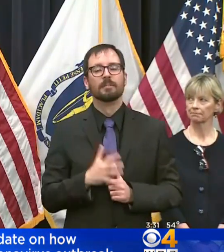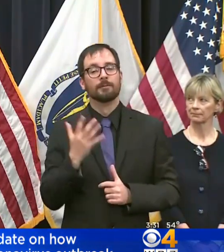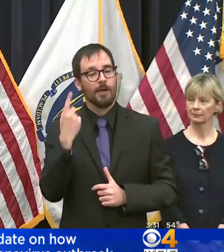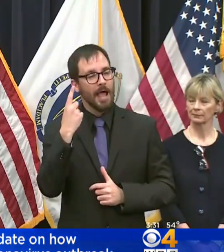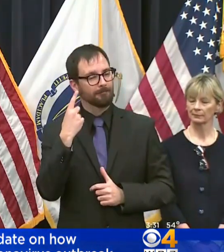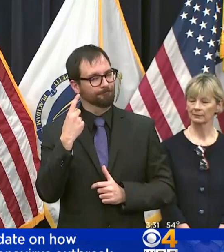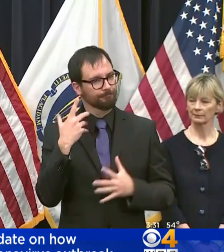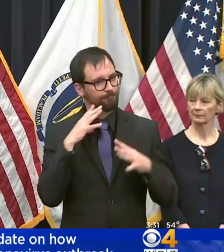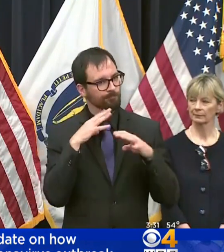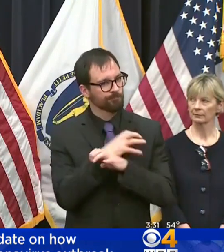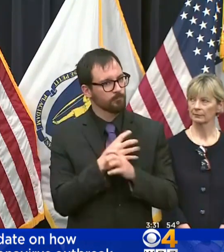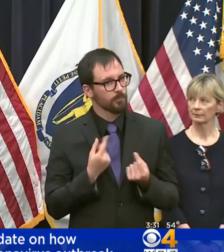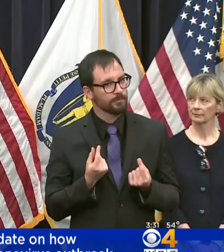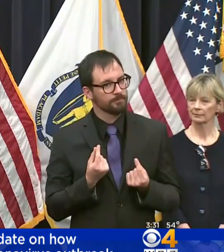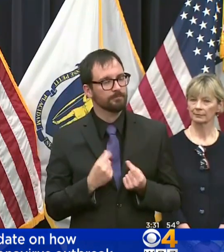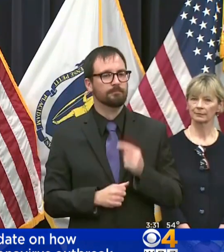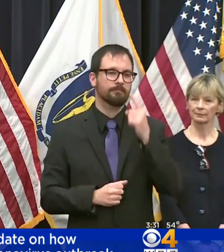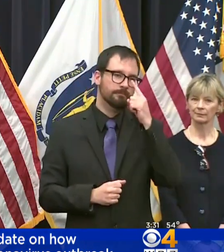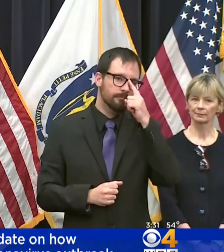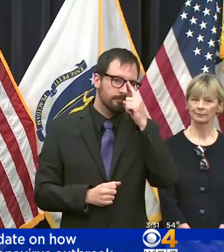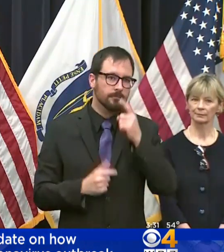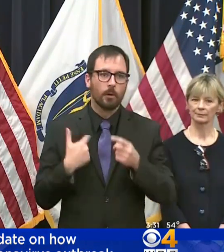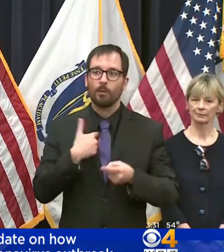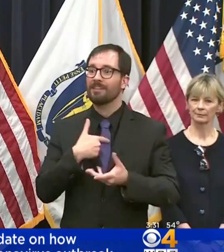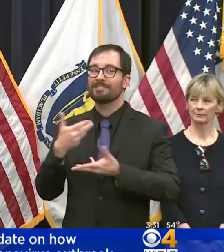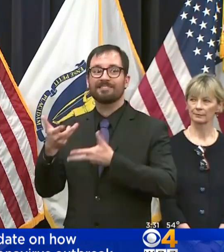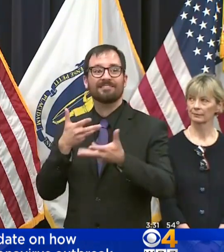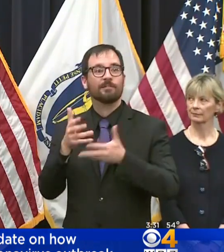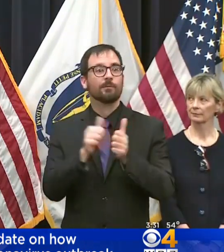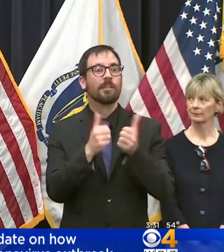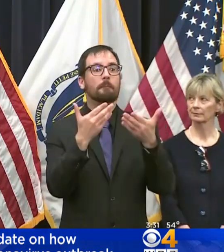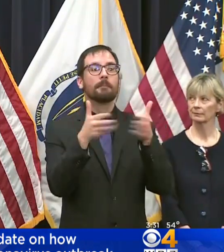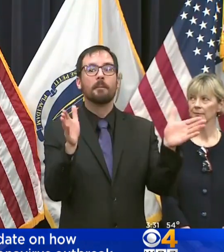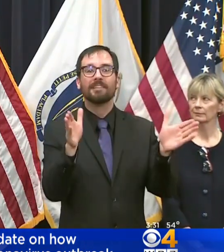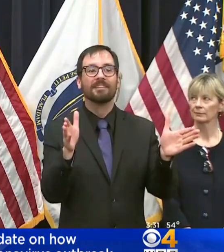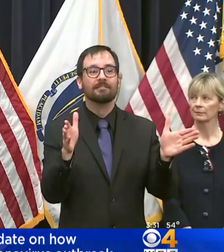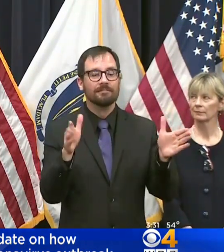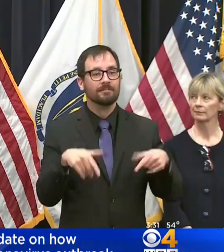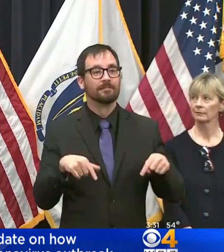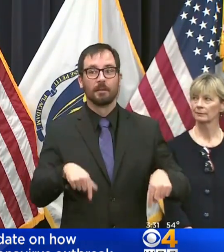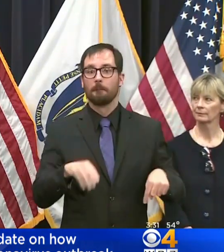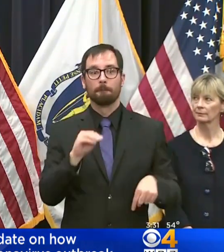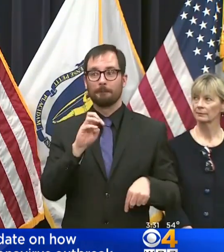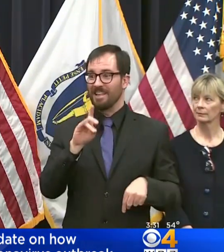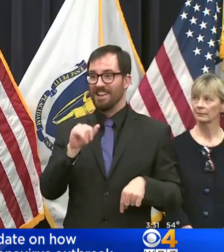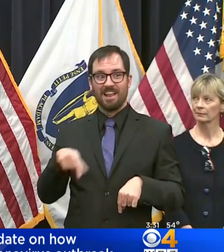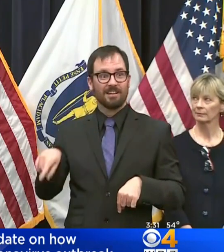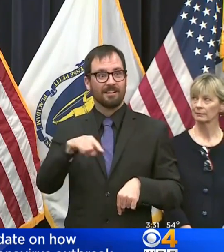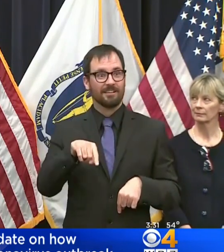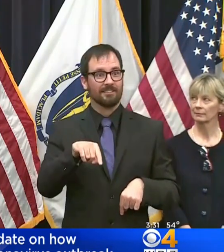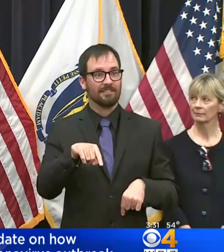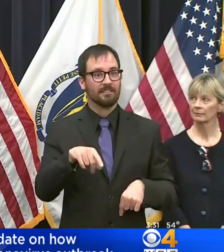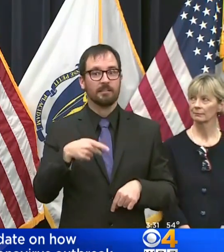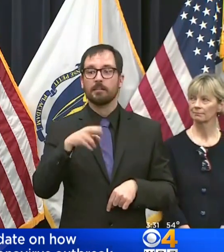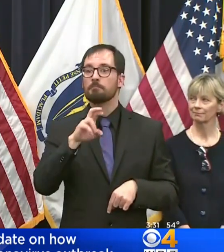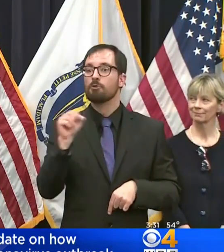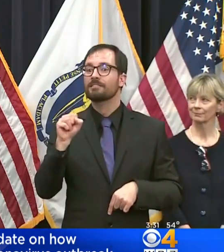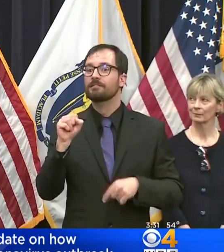ONE OF THE THINGS -- ONE OF THE THINGS THAT IS VERY COMPLICATED ABOUT THIS IS NO ONE HAS EVER BEEN HERE BEFORE.